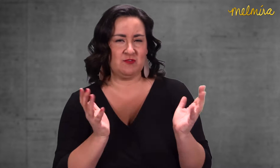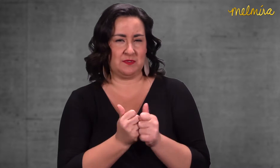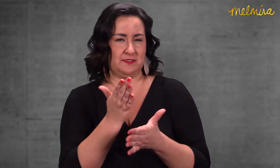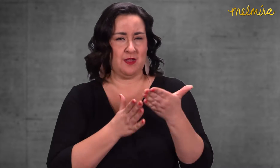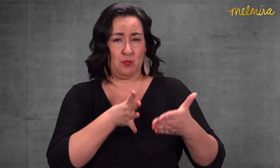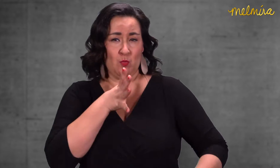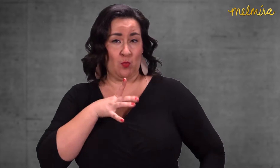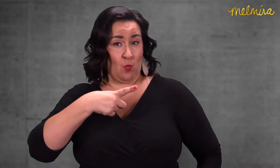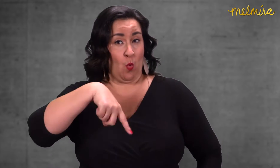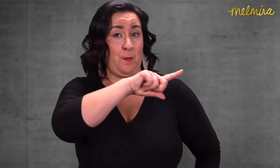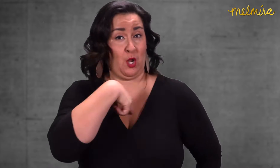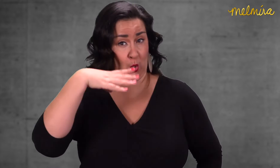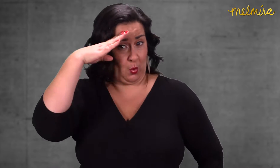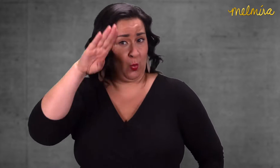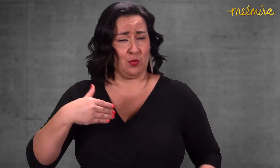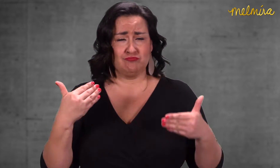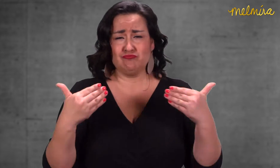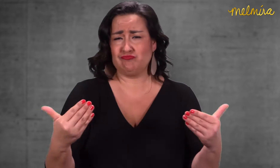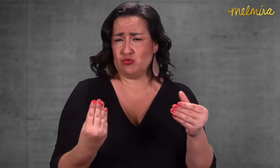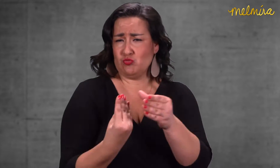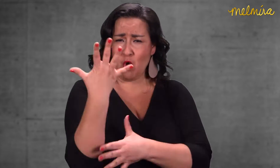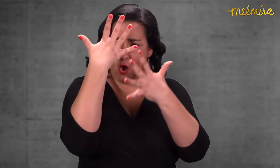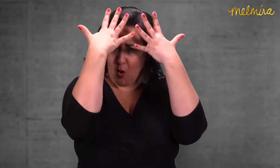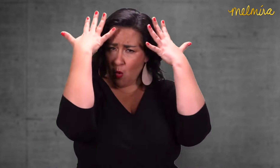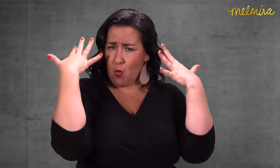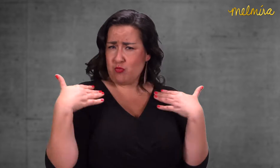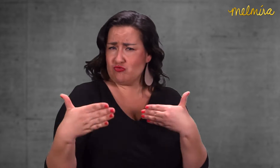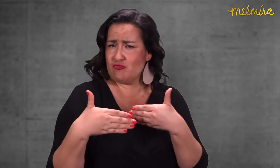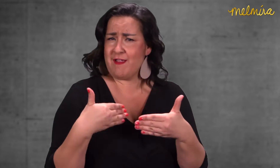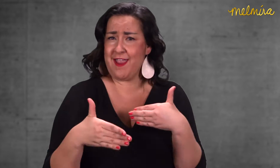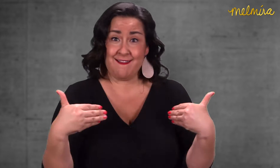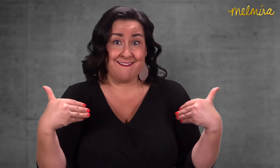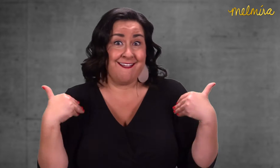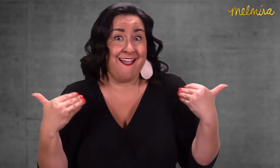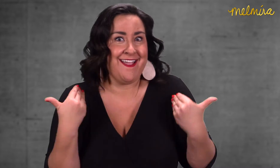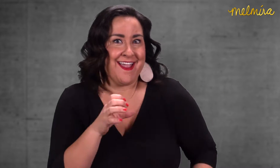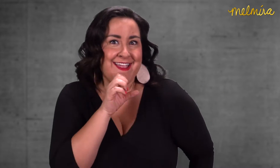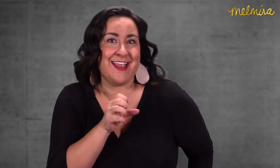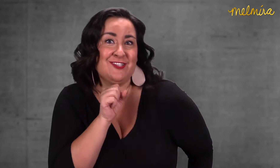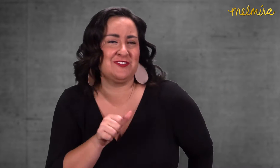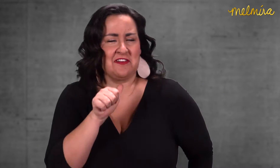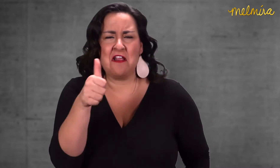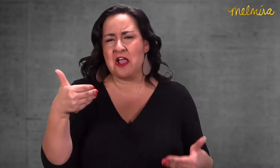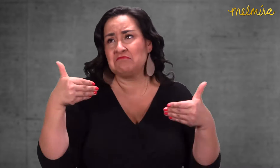I had this conversation with some women that I knew went gray at a younger age.